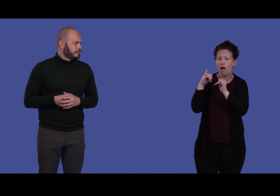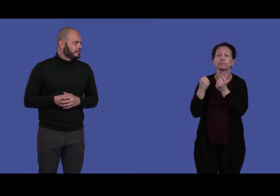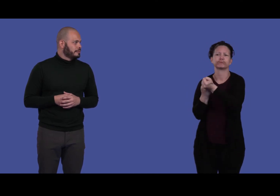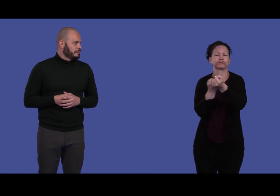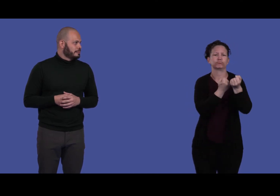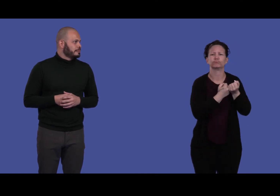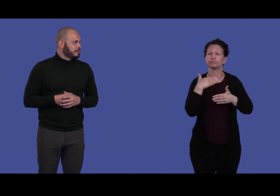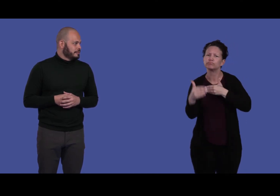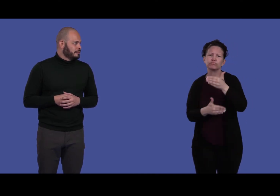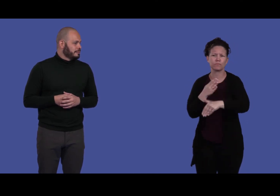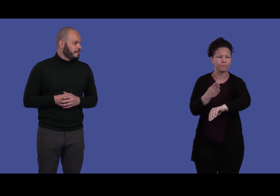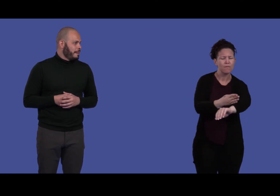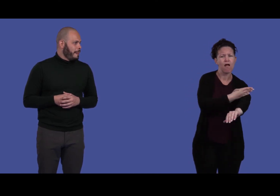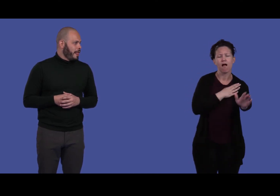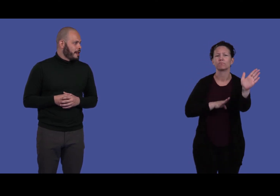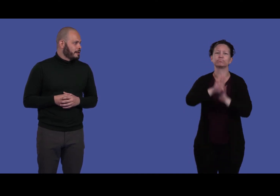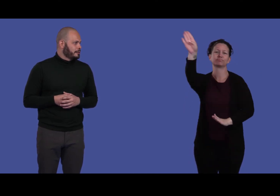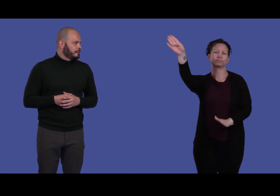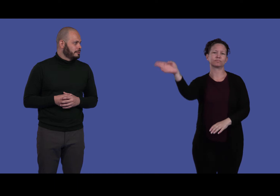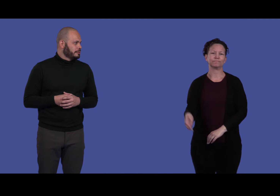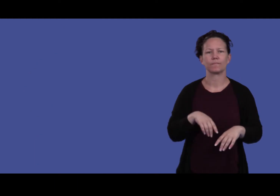to support other people to thrive in their recovery too.